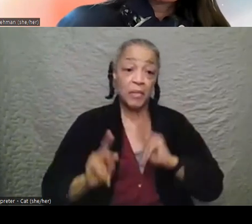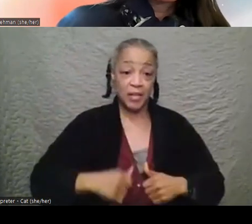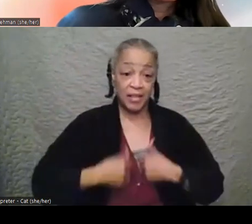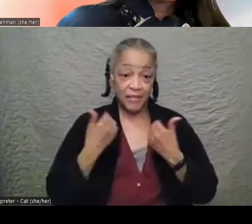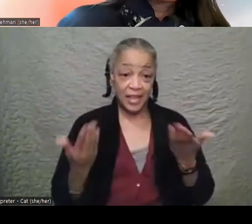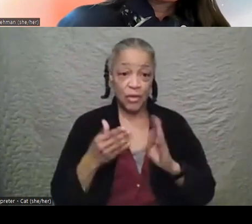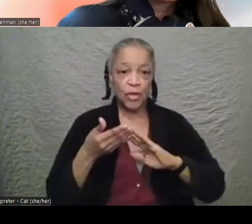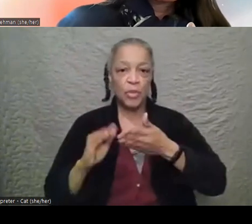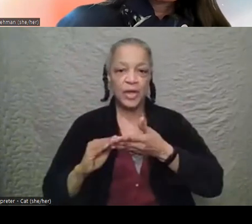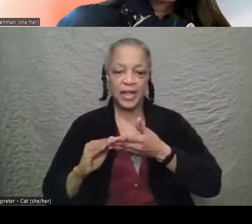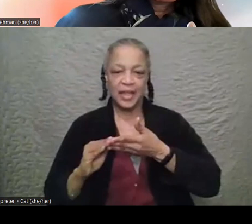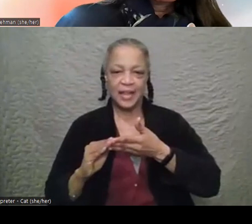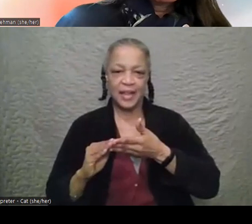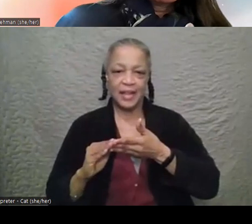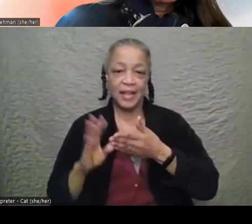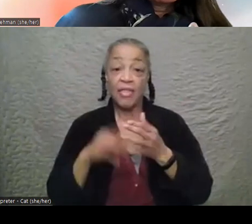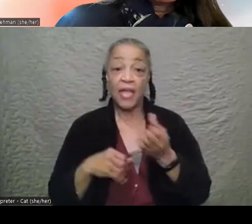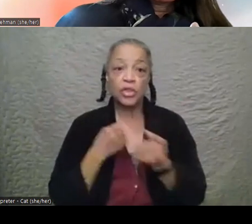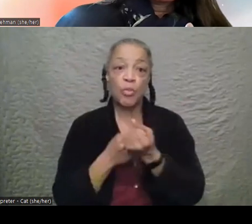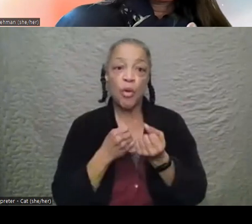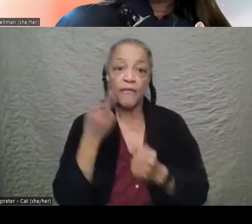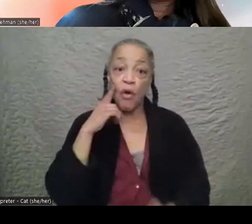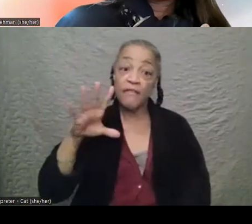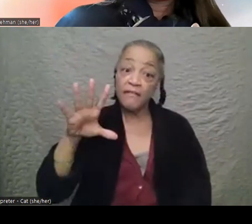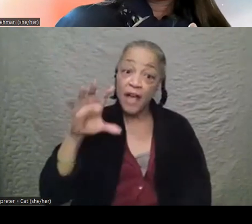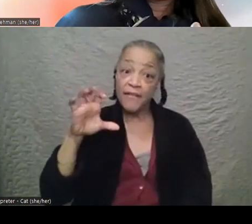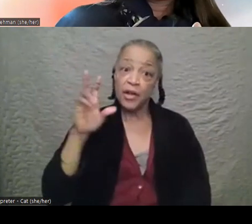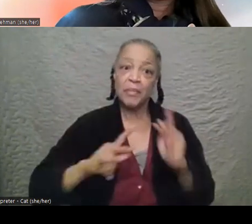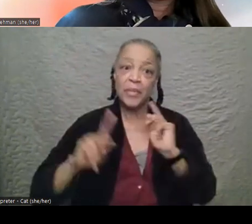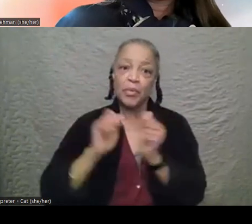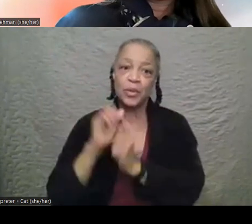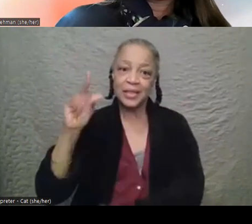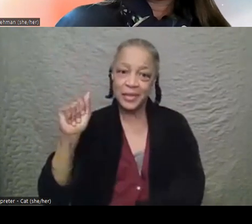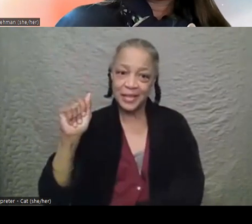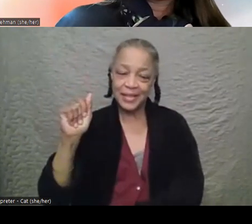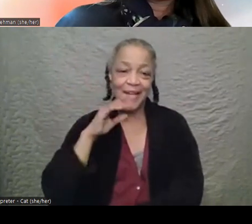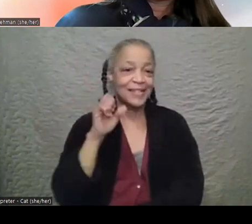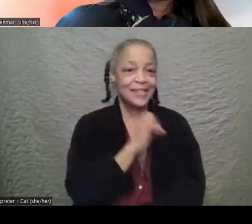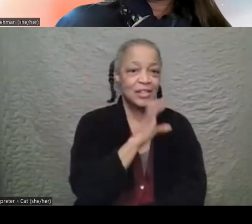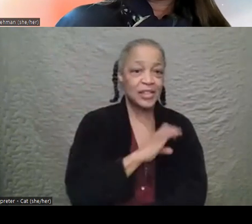That was supports for 500 people with disabilities and seniors who are eligible for community